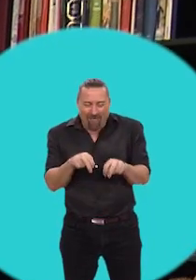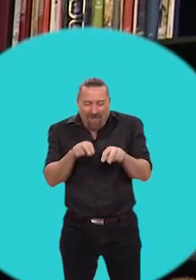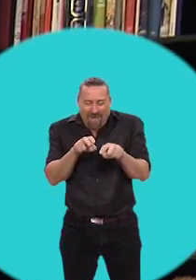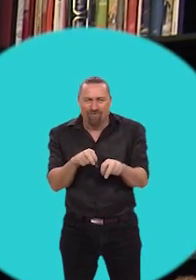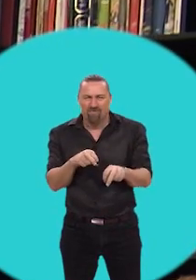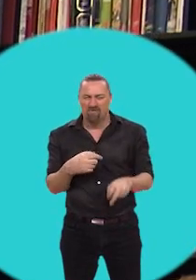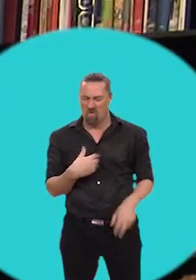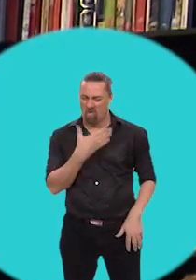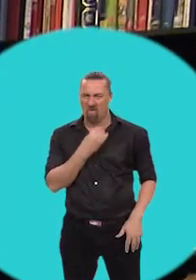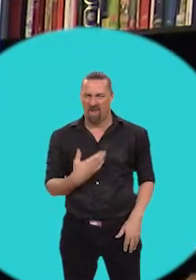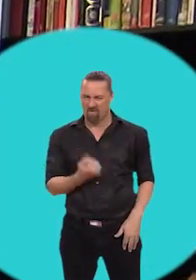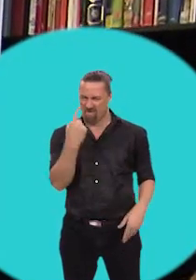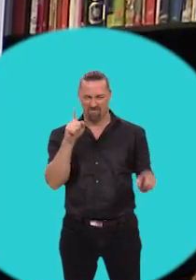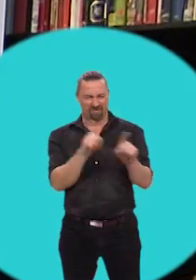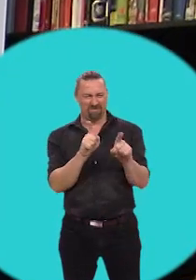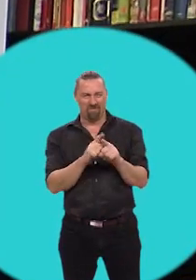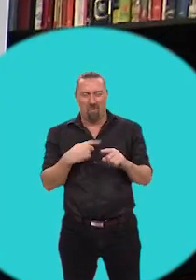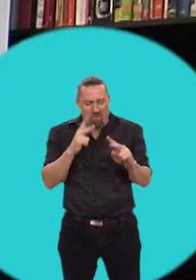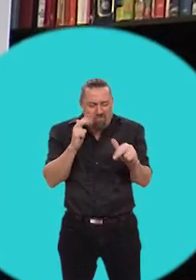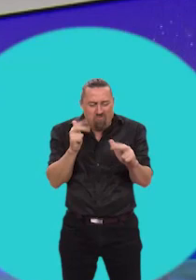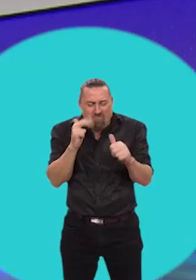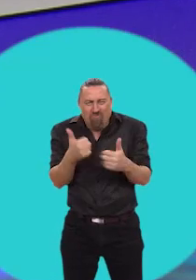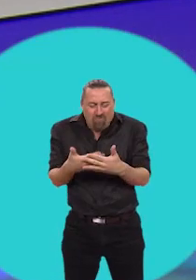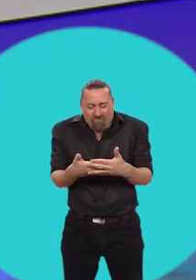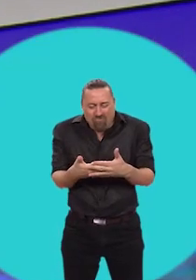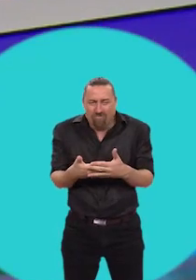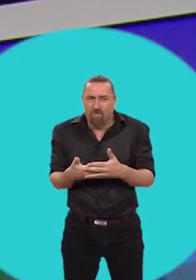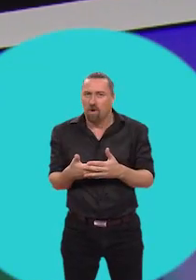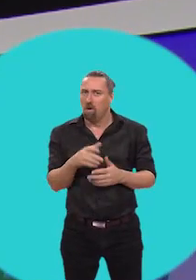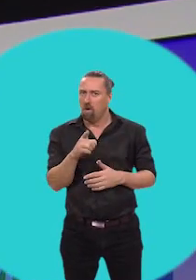Really made me wish I had a kangaroo of my own to look after. Well, we're about to head